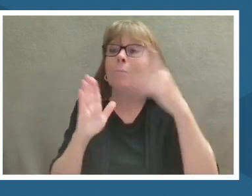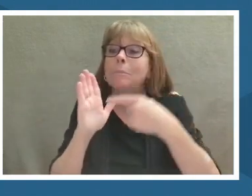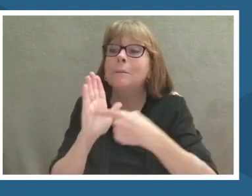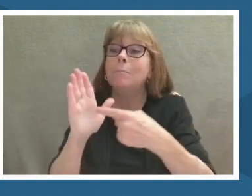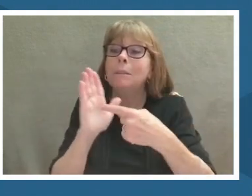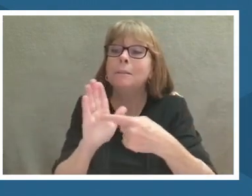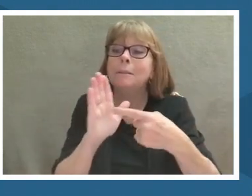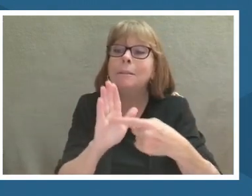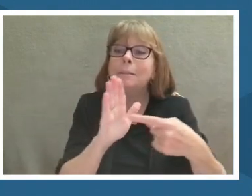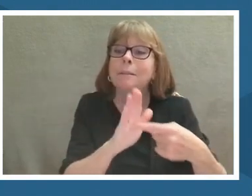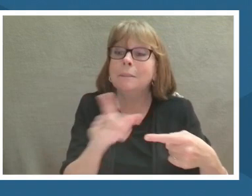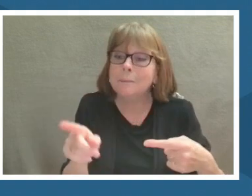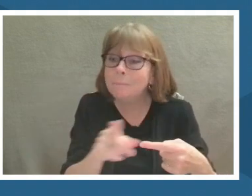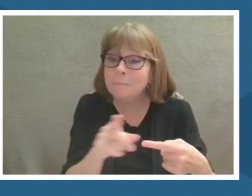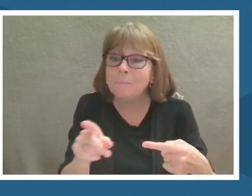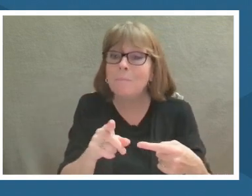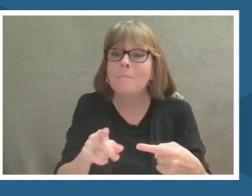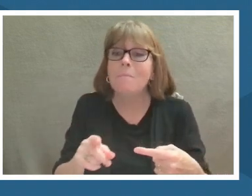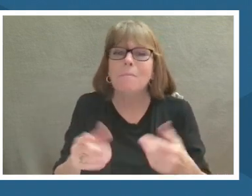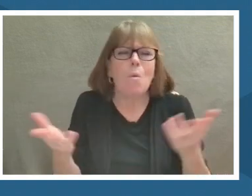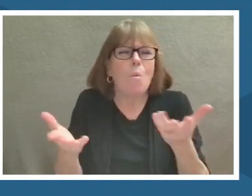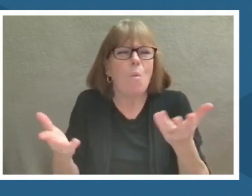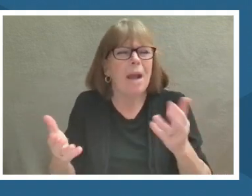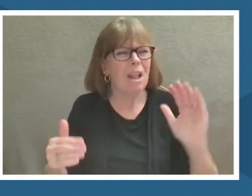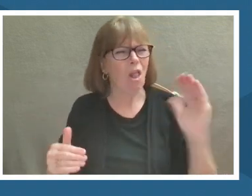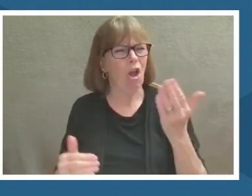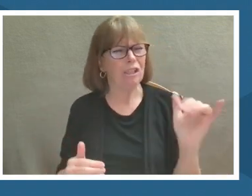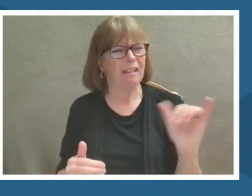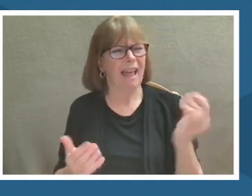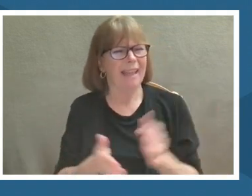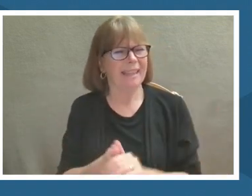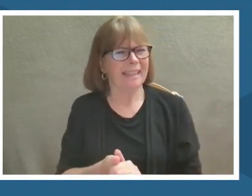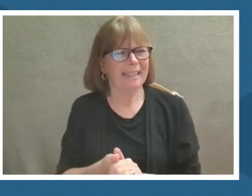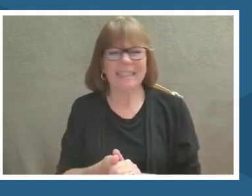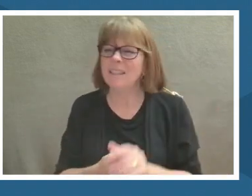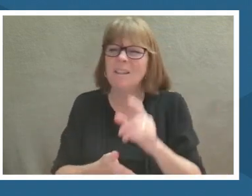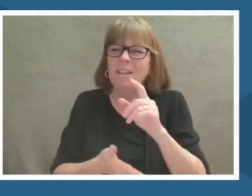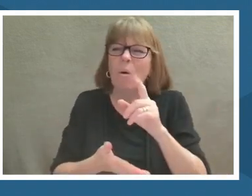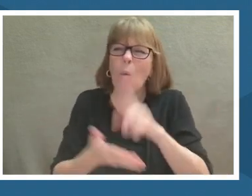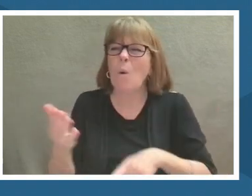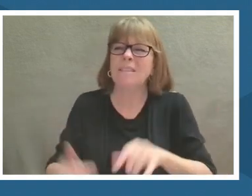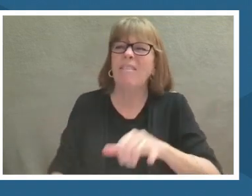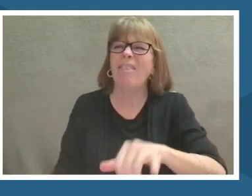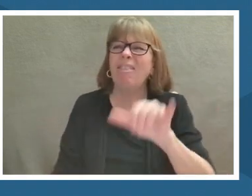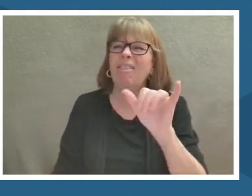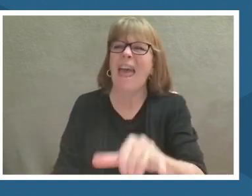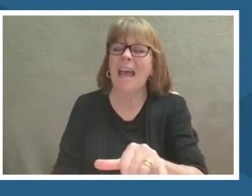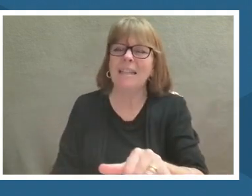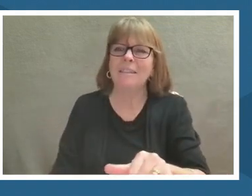you know what this looks like what it really is so that we're all literally on